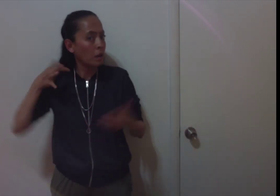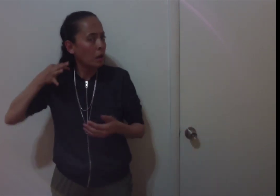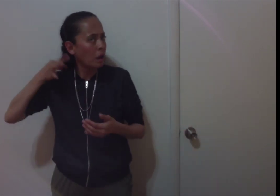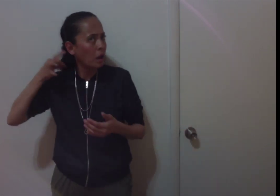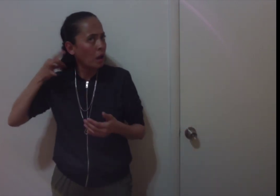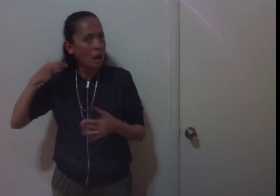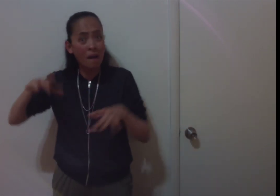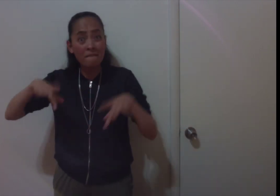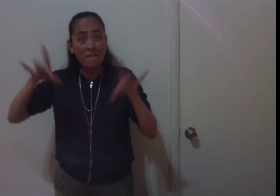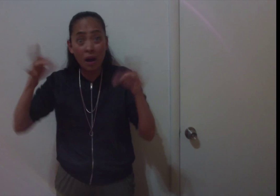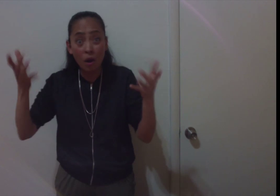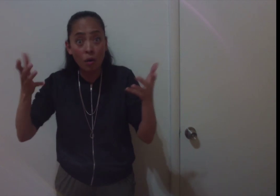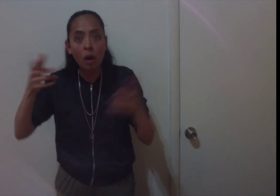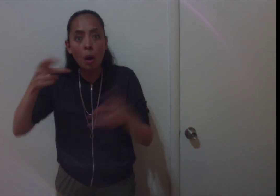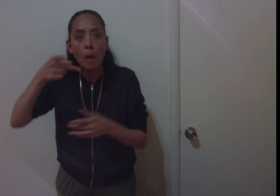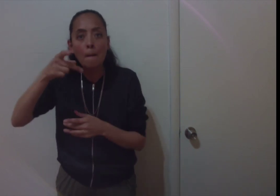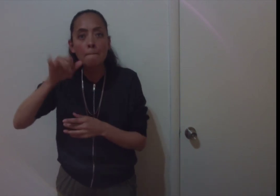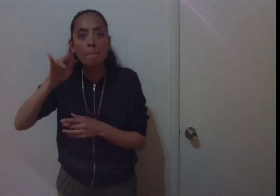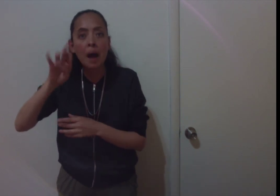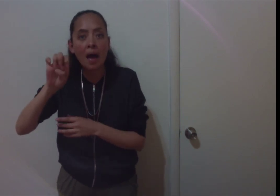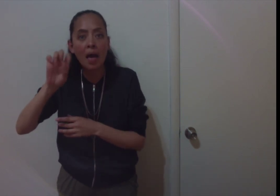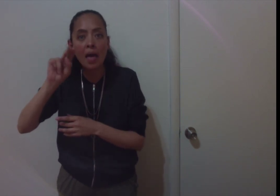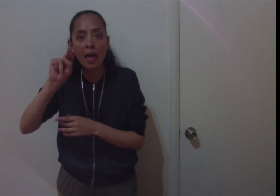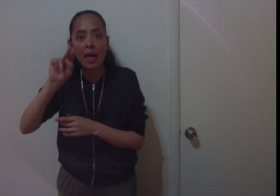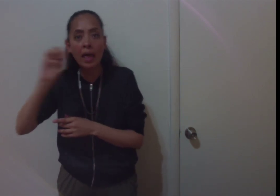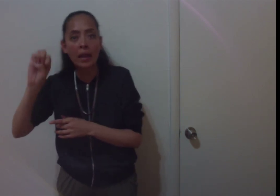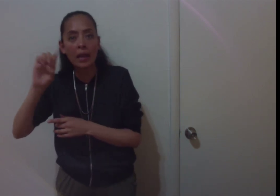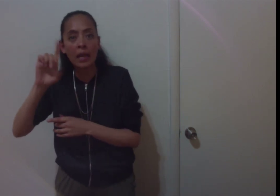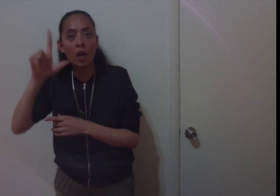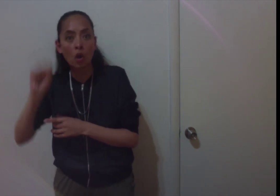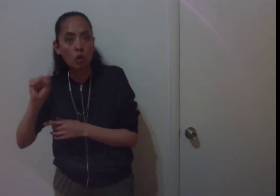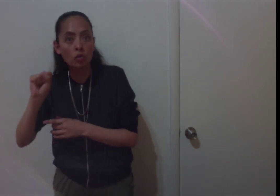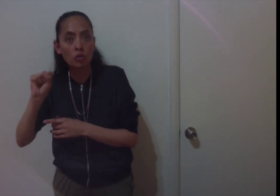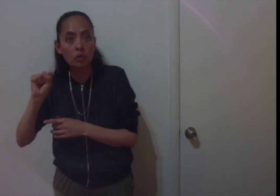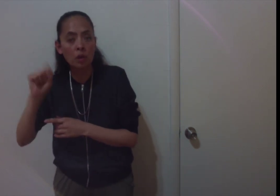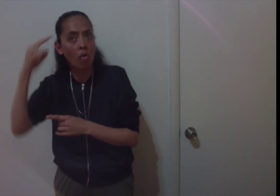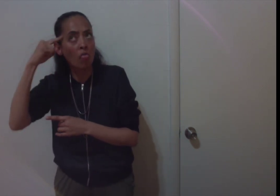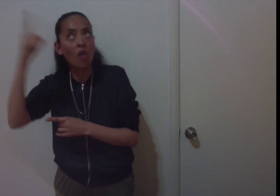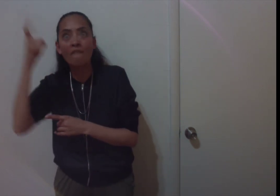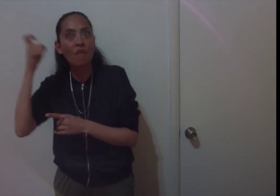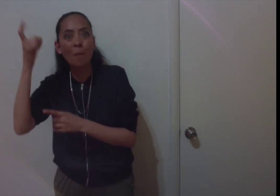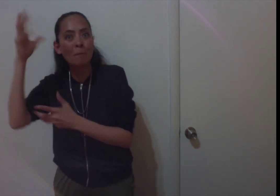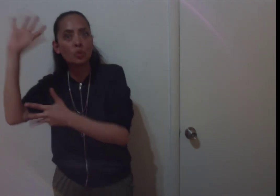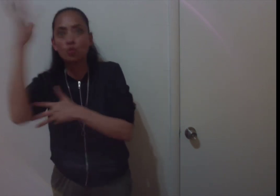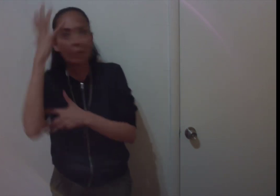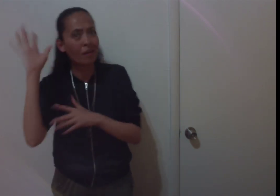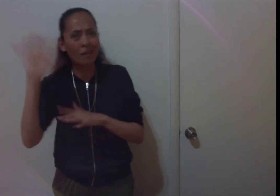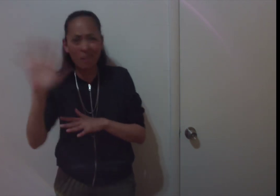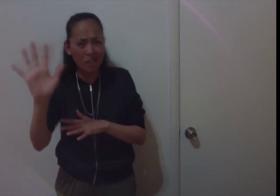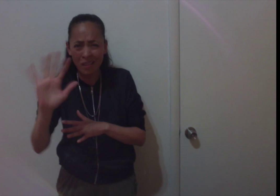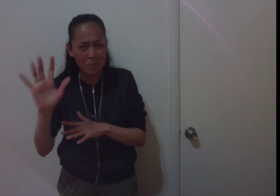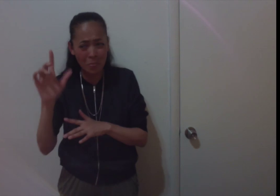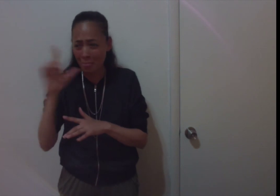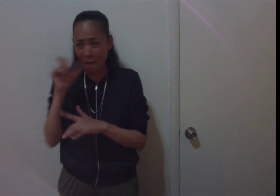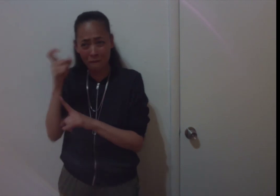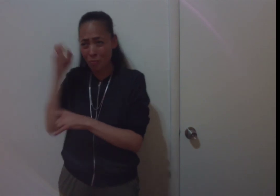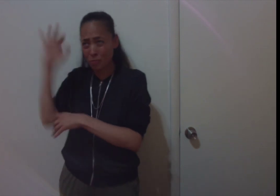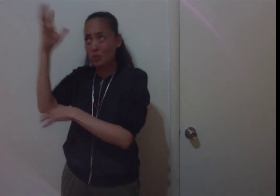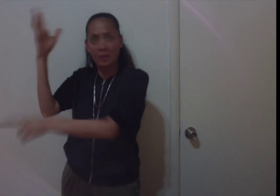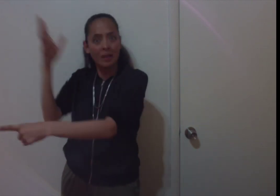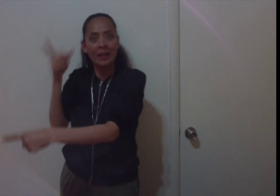That’s when the pine needles in my hair made sense, they didn’t fall from a tree.